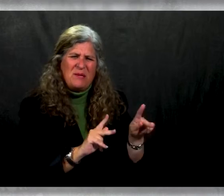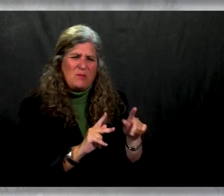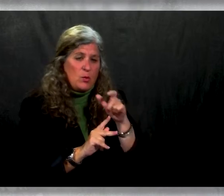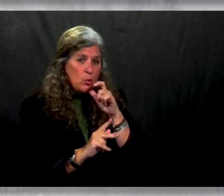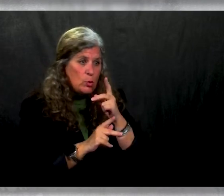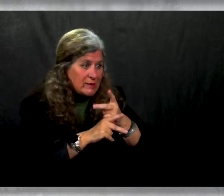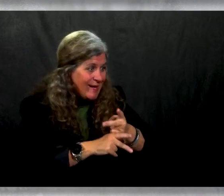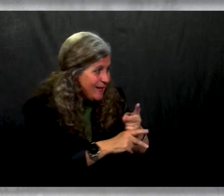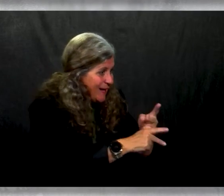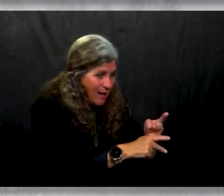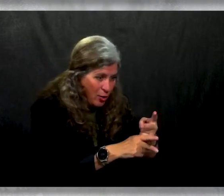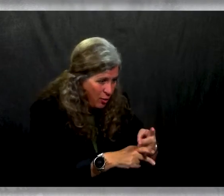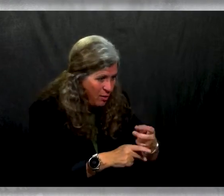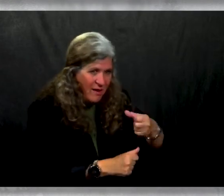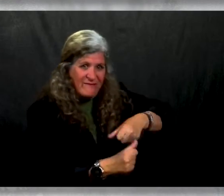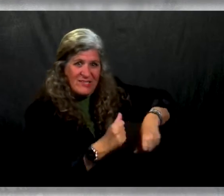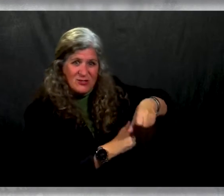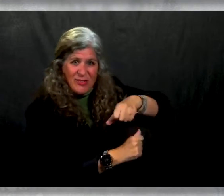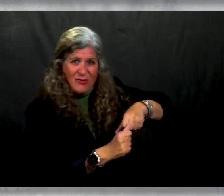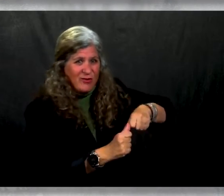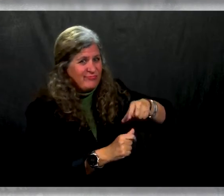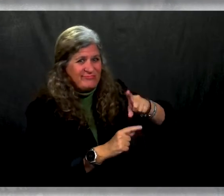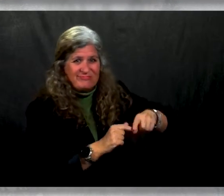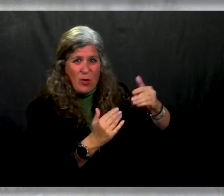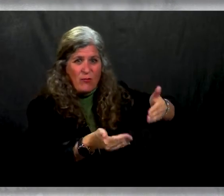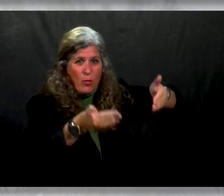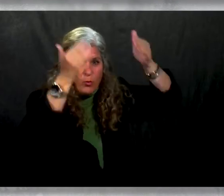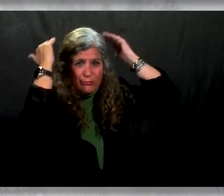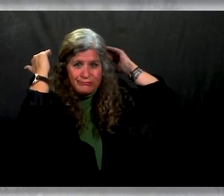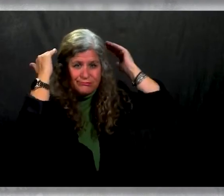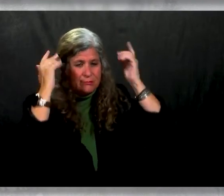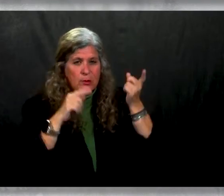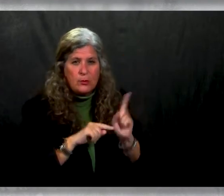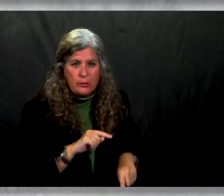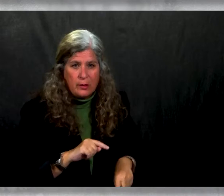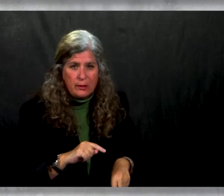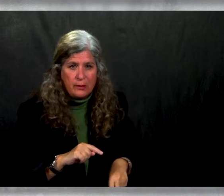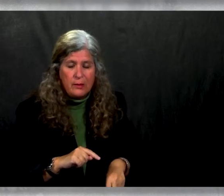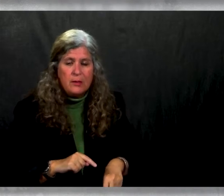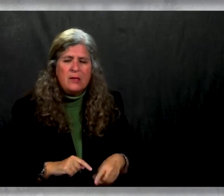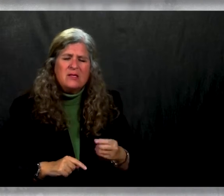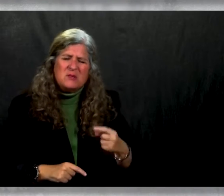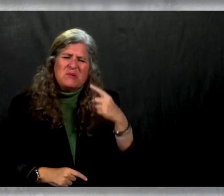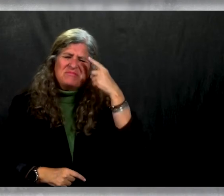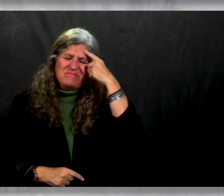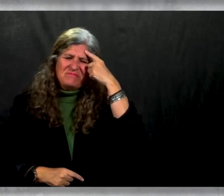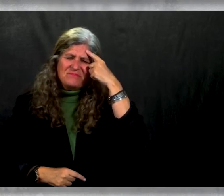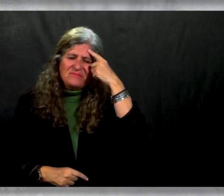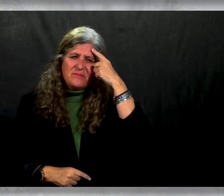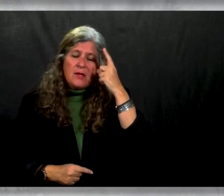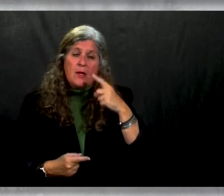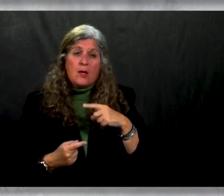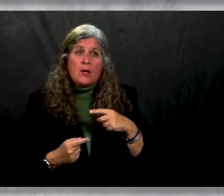for each other could take care of. So I think that when I think of this place, I just think